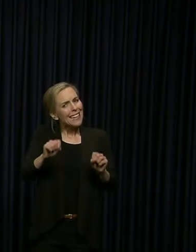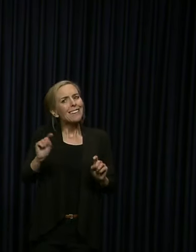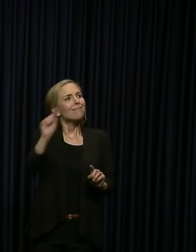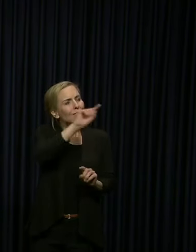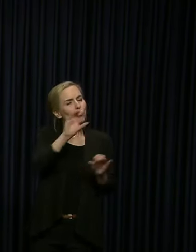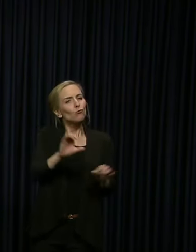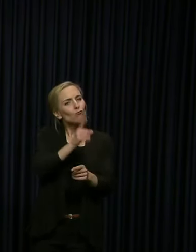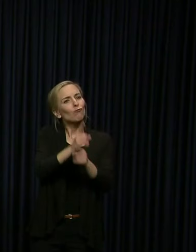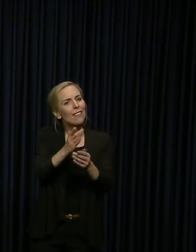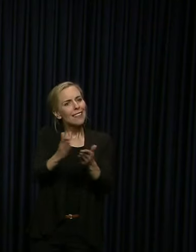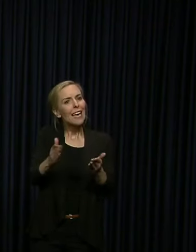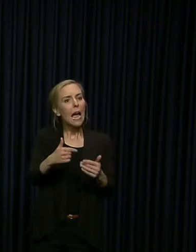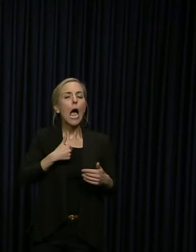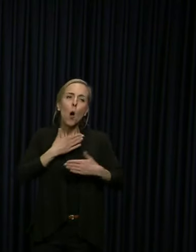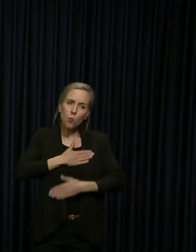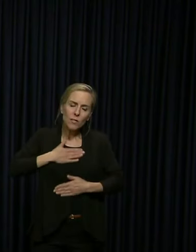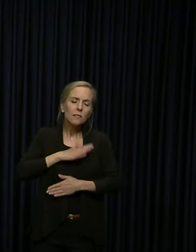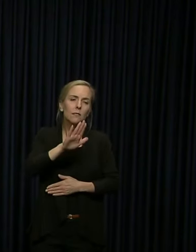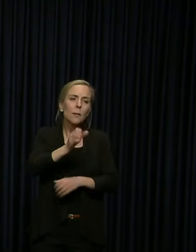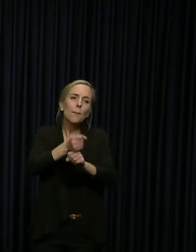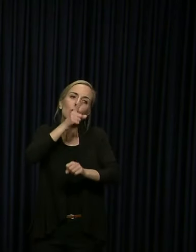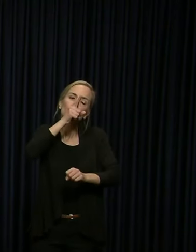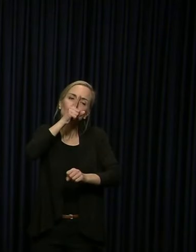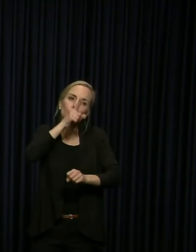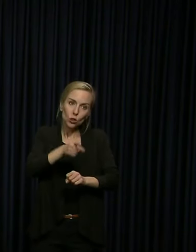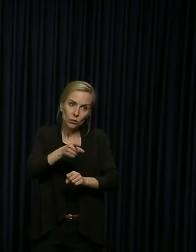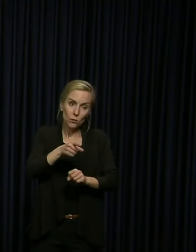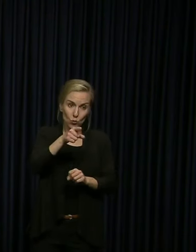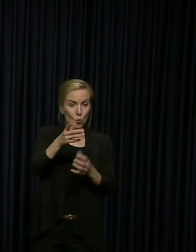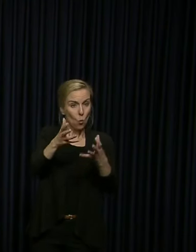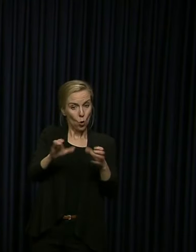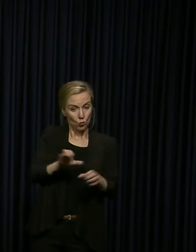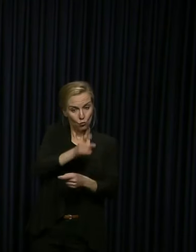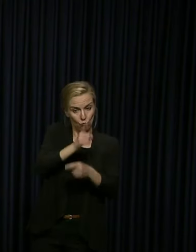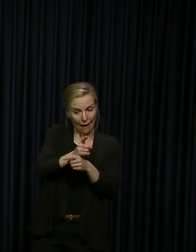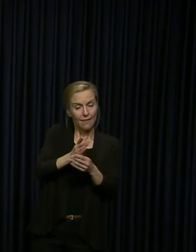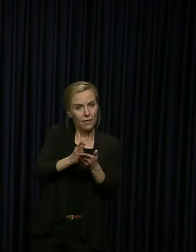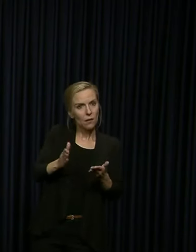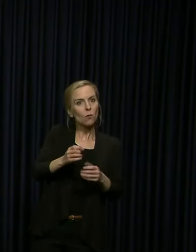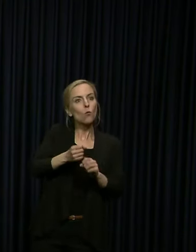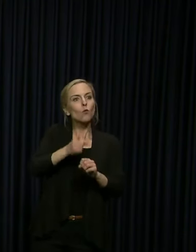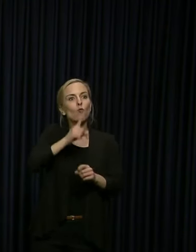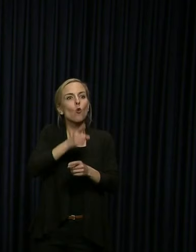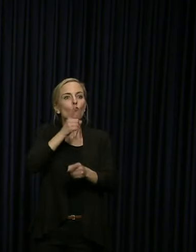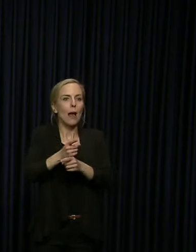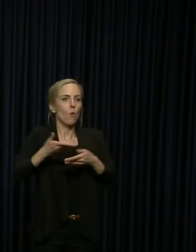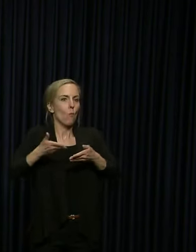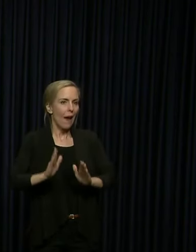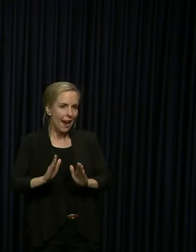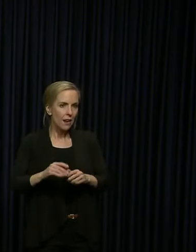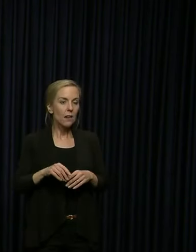GOVERNOR OR EVEN WHEN I STARTED OUT, I MEAN, THE THOUGHT THAT I